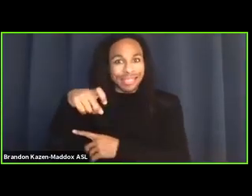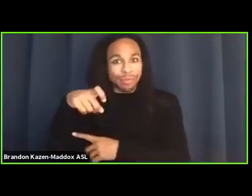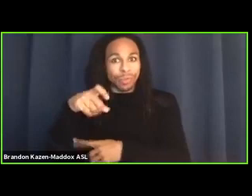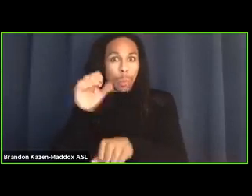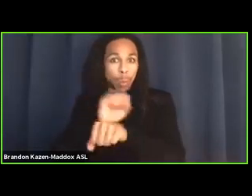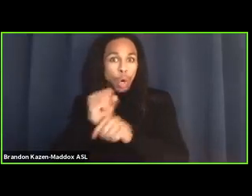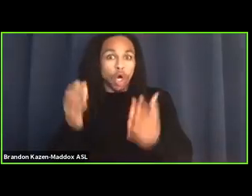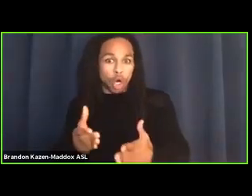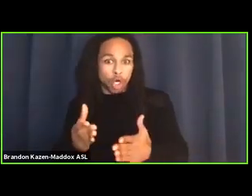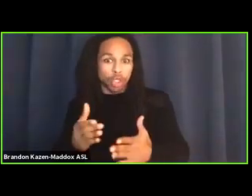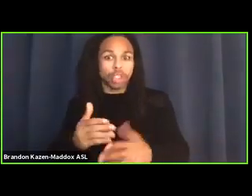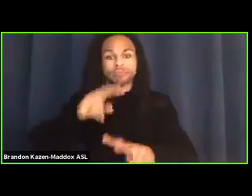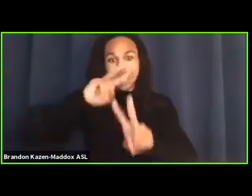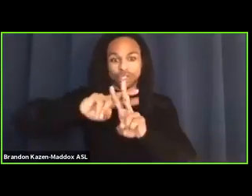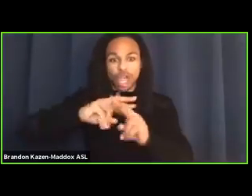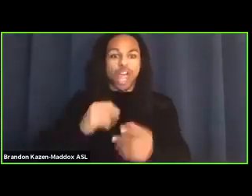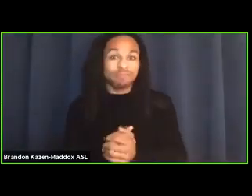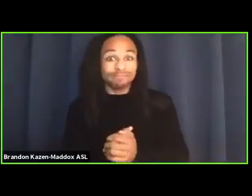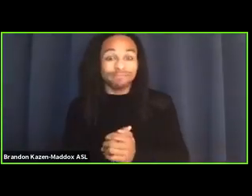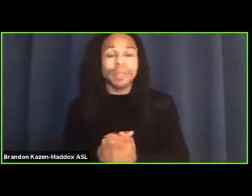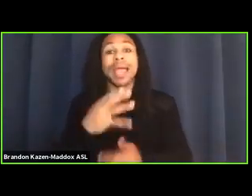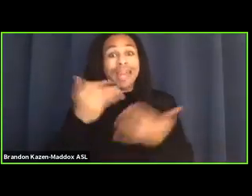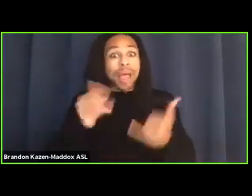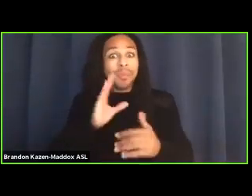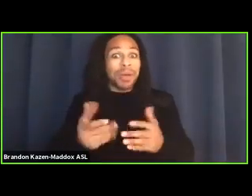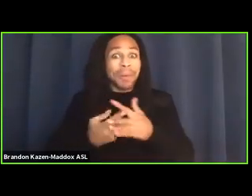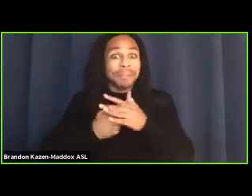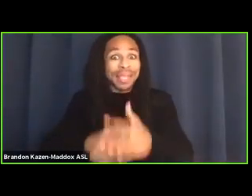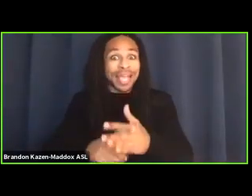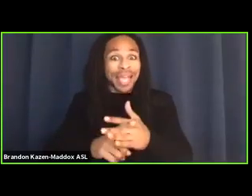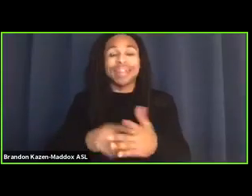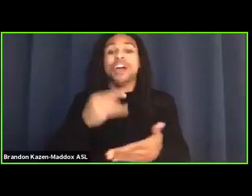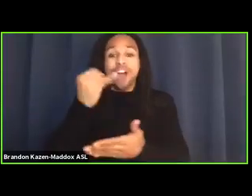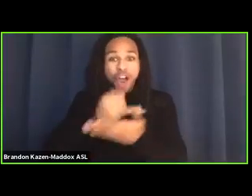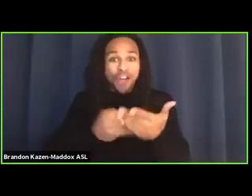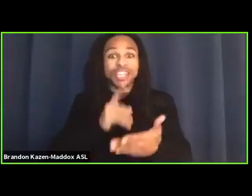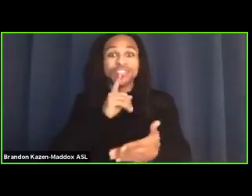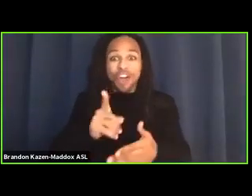these conversations. So hit that share arrow at the top of the Live, so that you can post